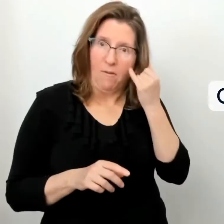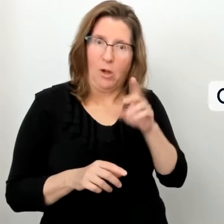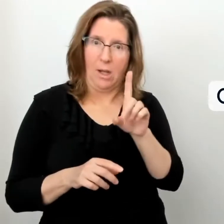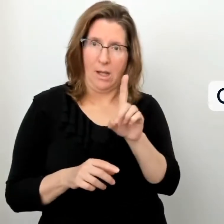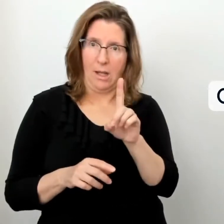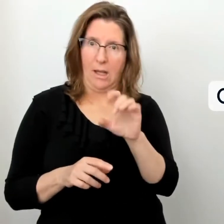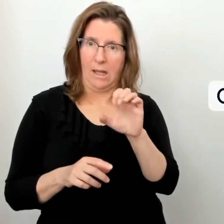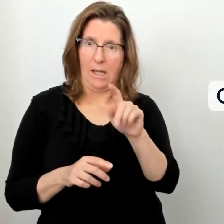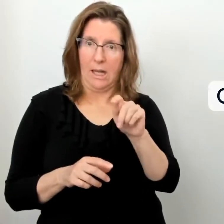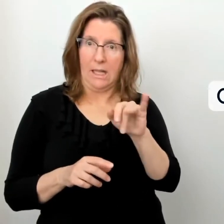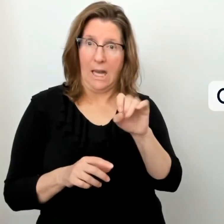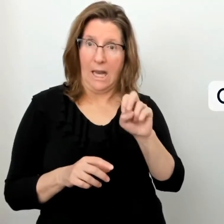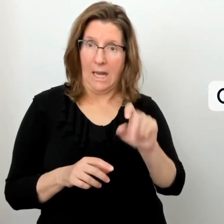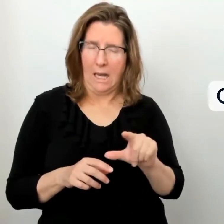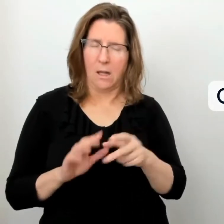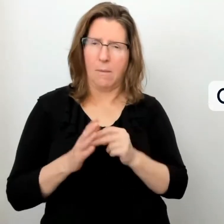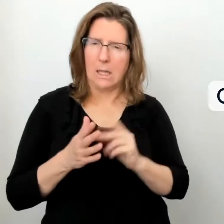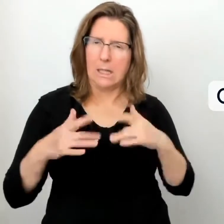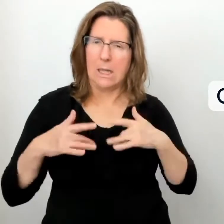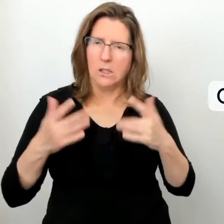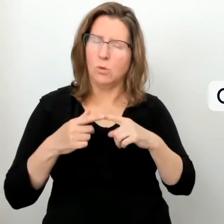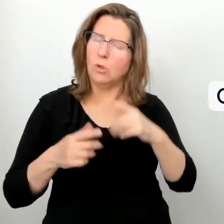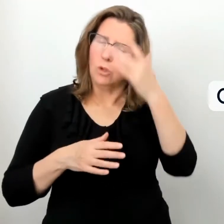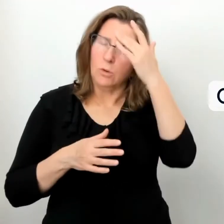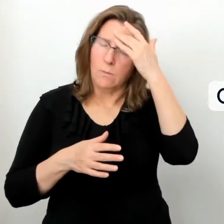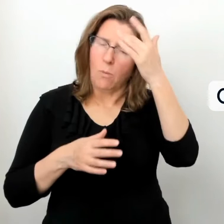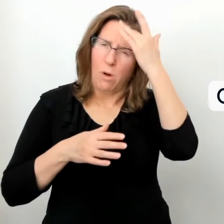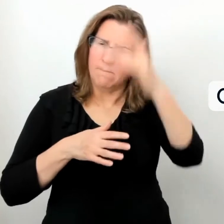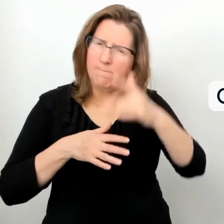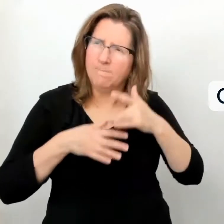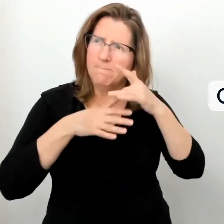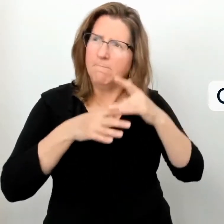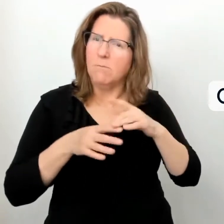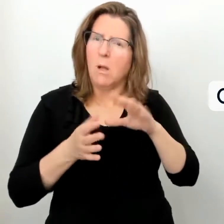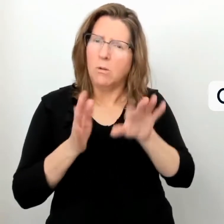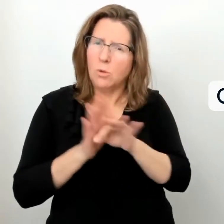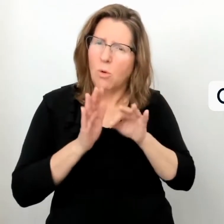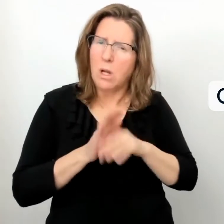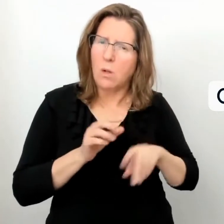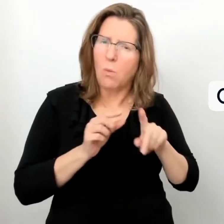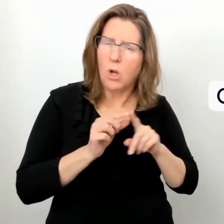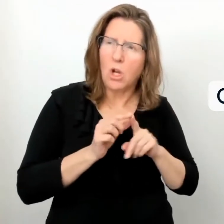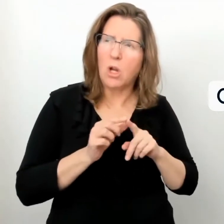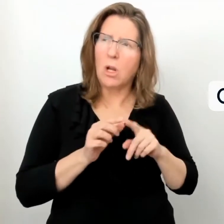When someone is dictating, then they tend to be more thoughtful and precise about their choice of wording.